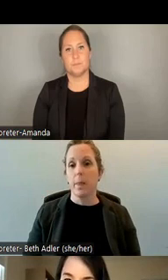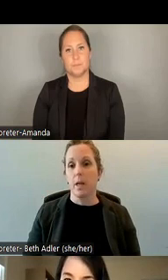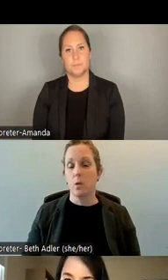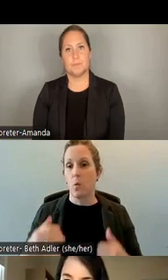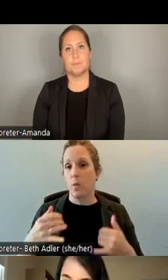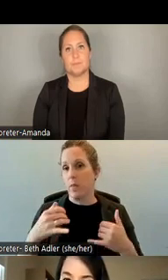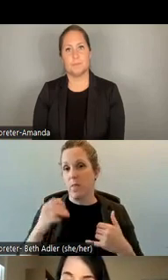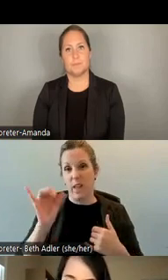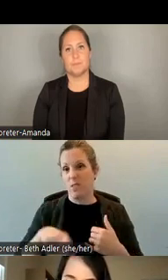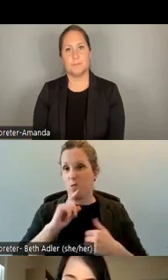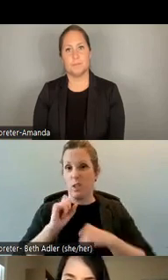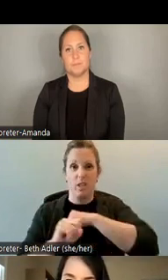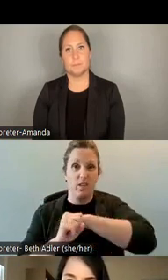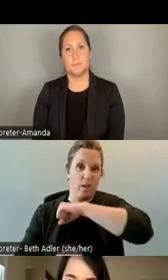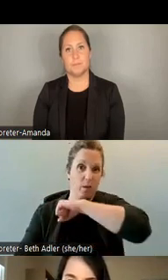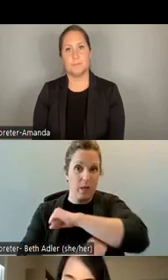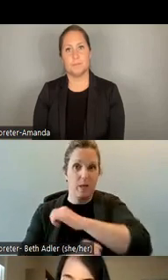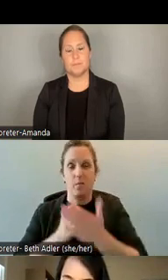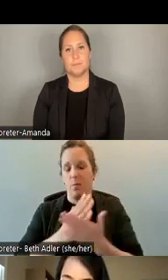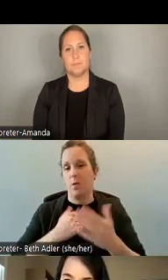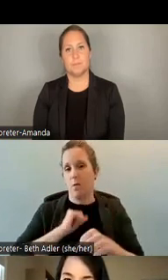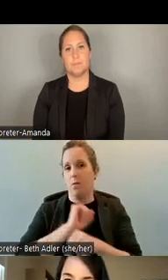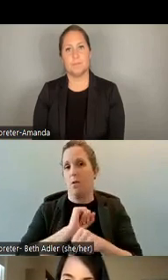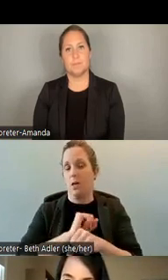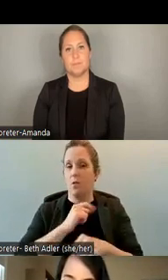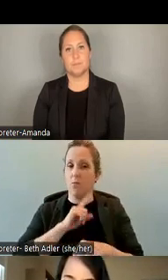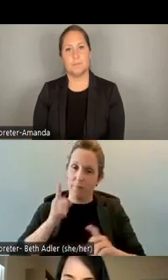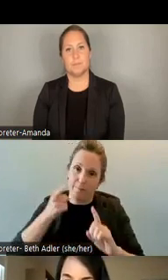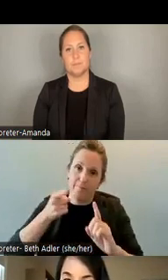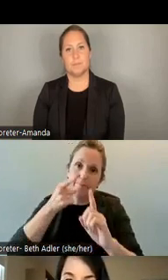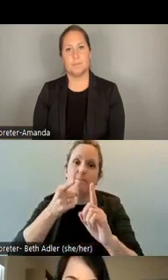work I really strive to give my patients the healthy and supportive relationships that my